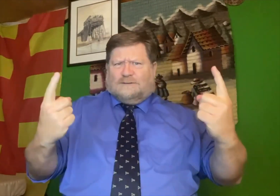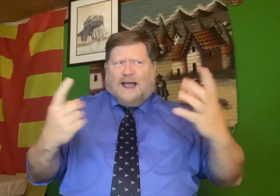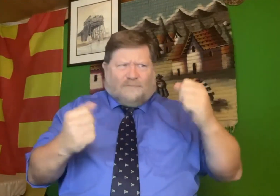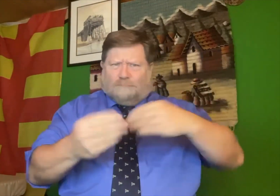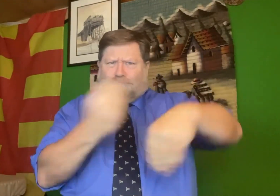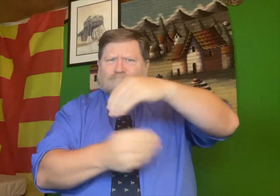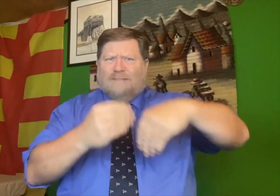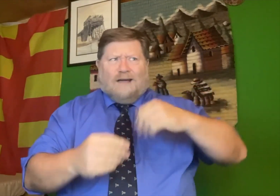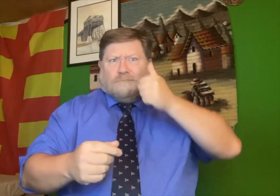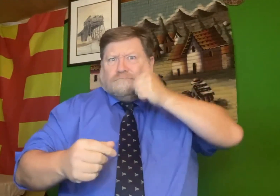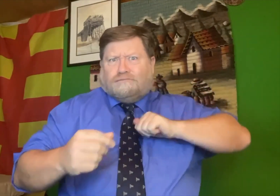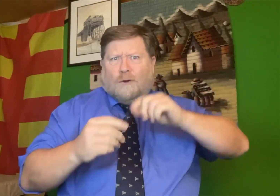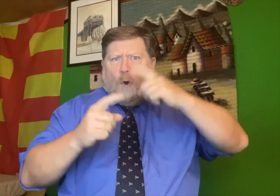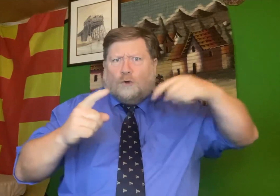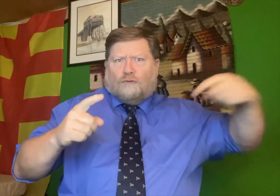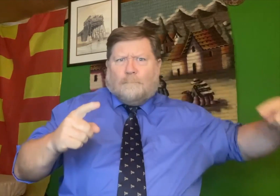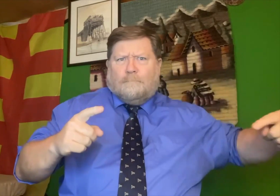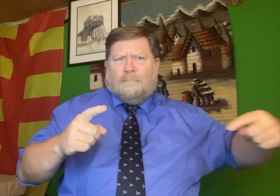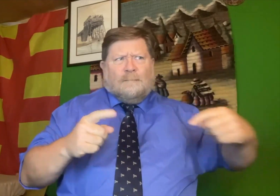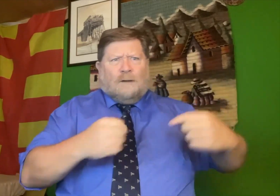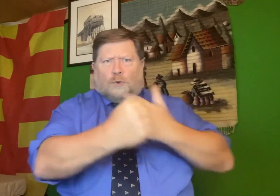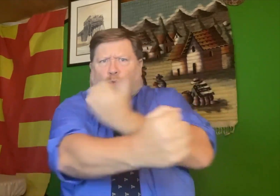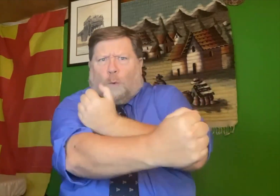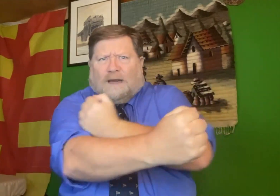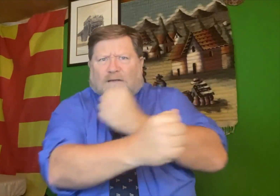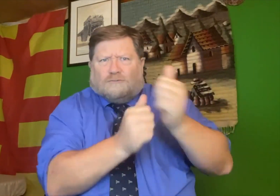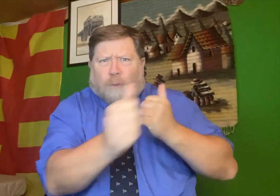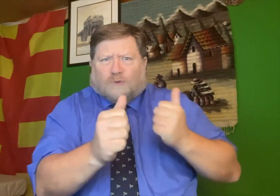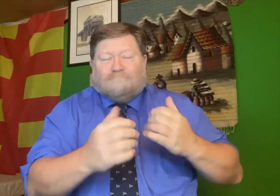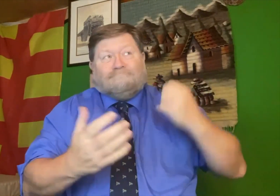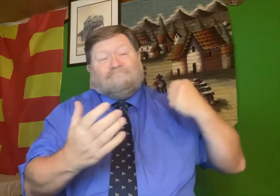there is corruption, falsified audiograms, doping in sport etc.